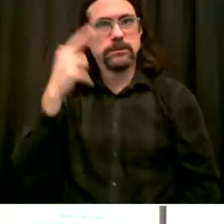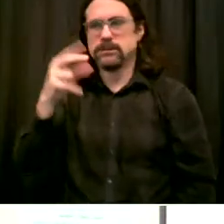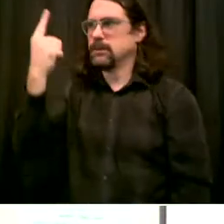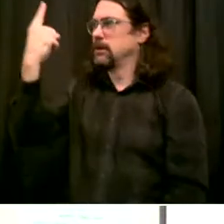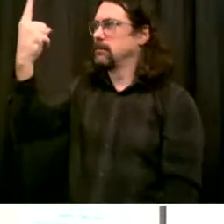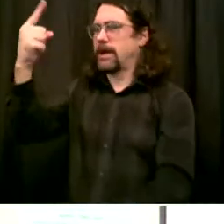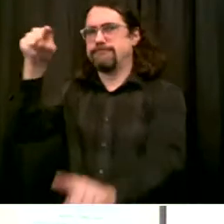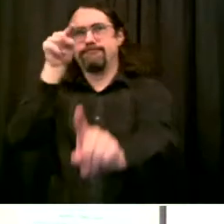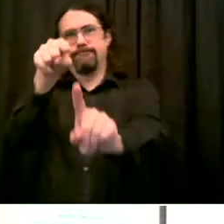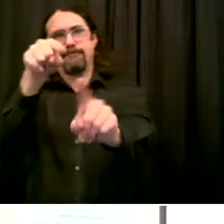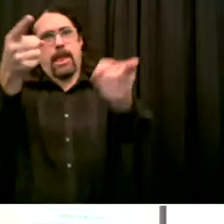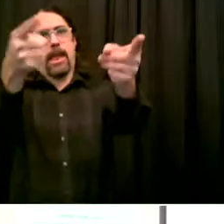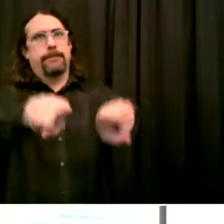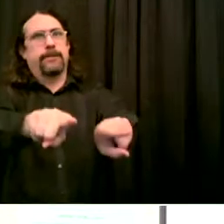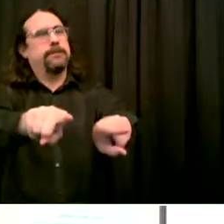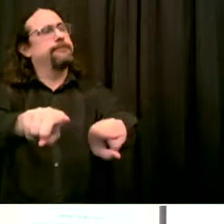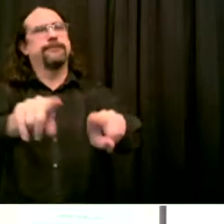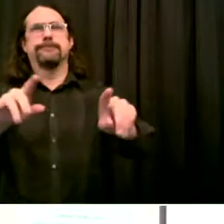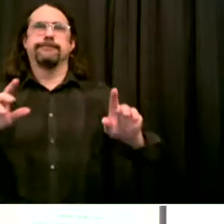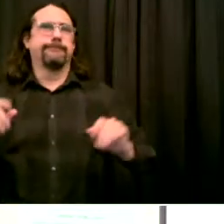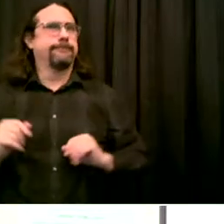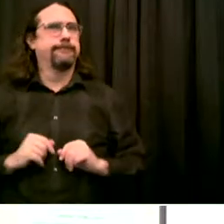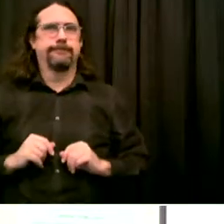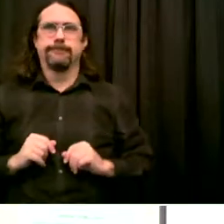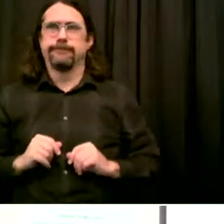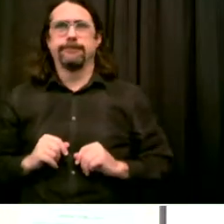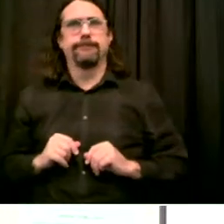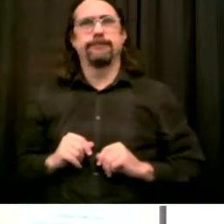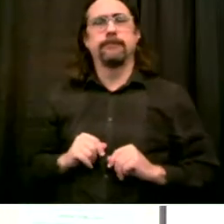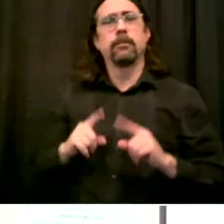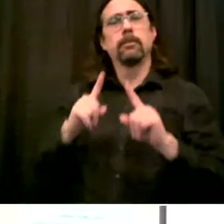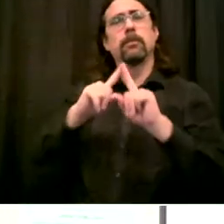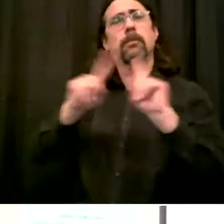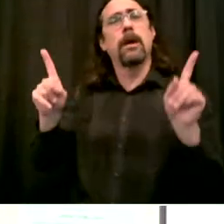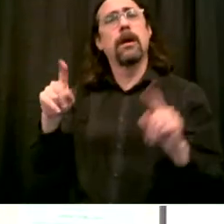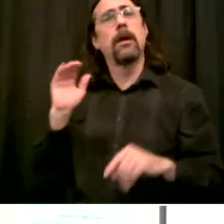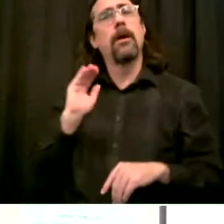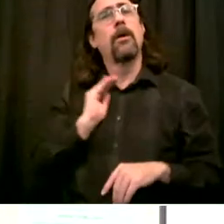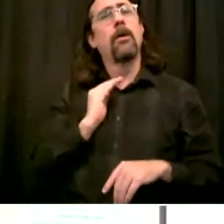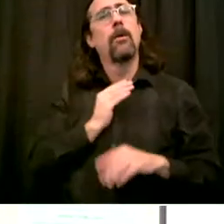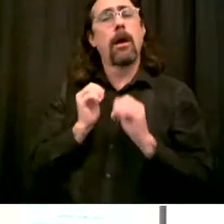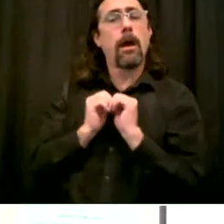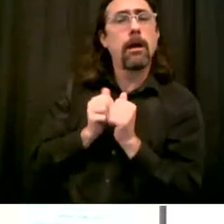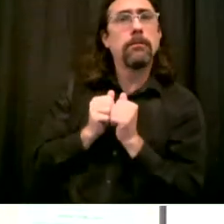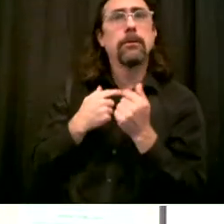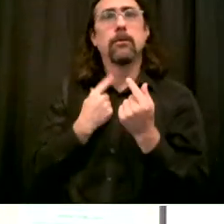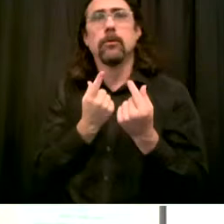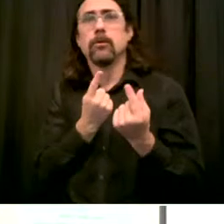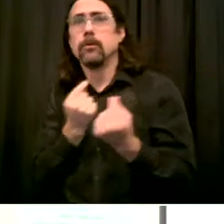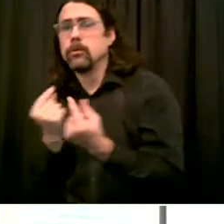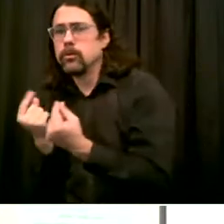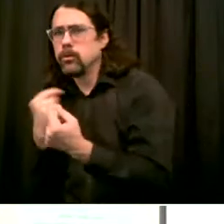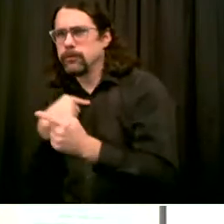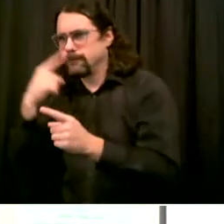OR EXPLANATION, AS OF YET, JUST